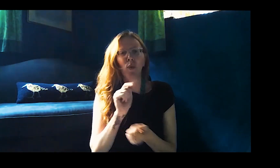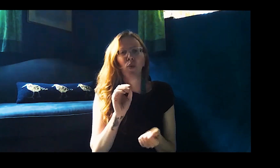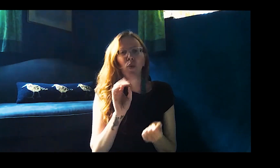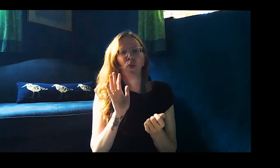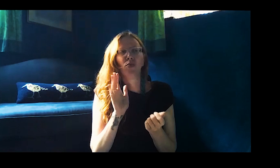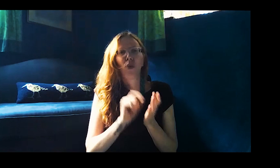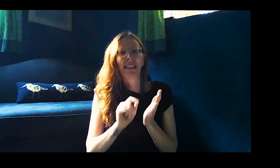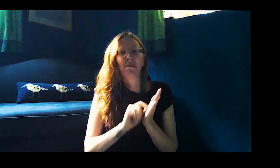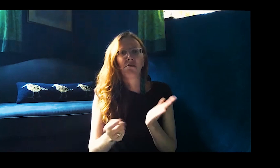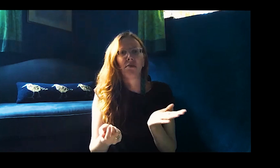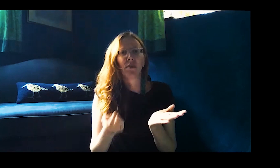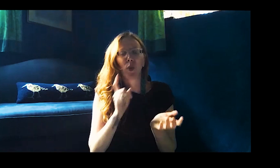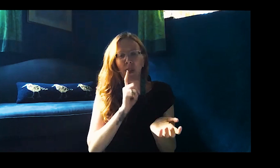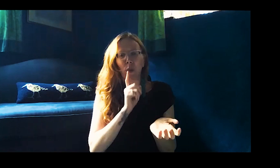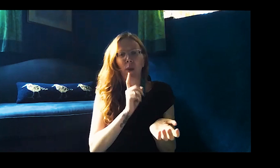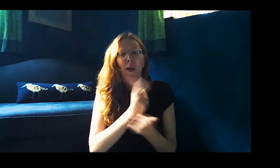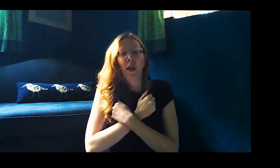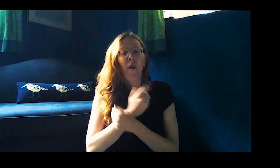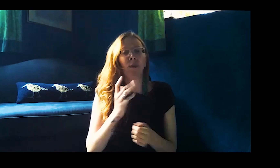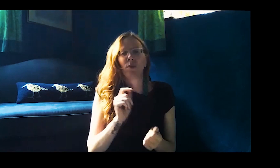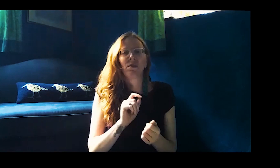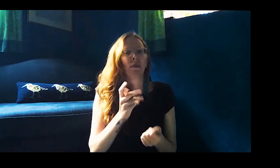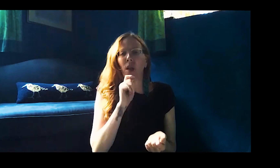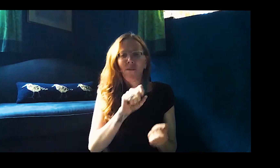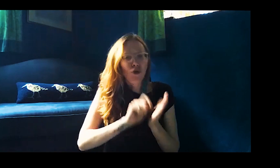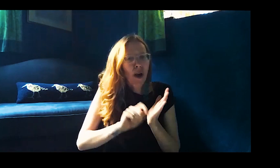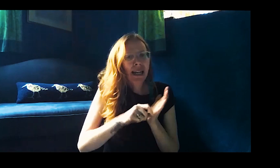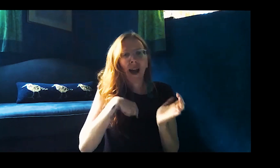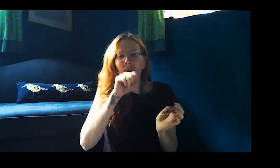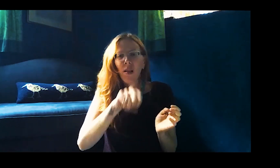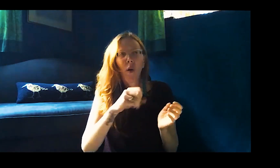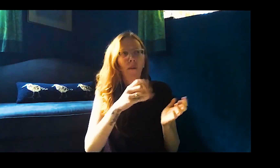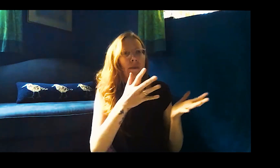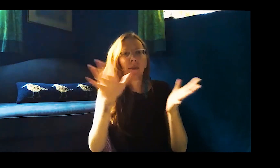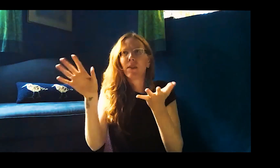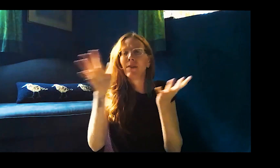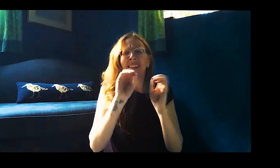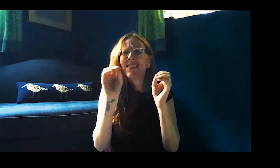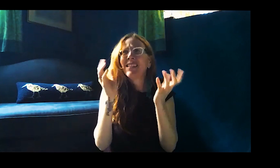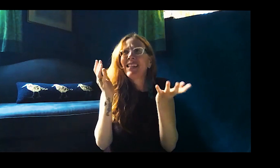what the wine tastes like, and I just - I don't think I have a style. It's more that I love